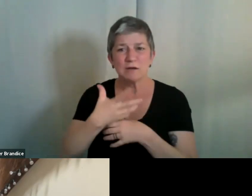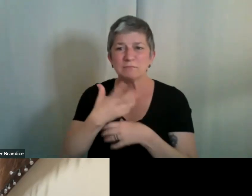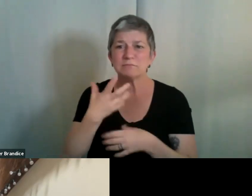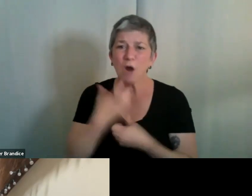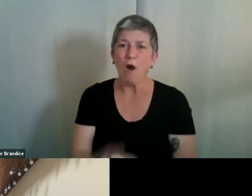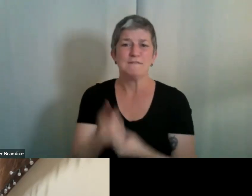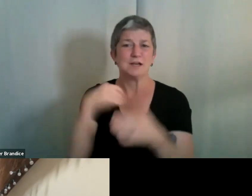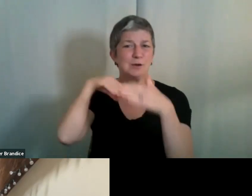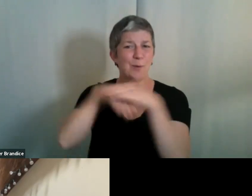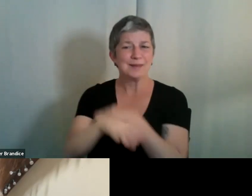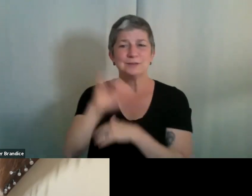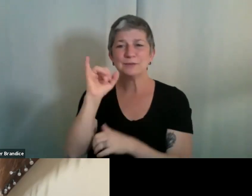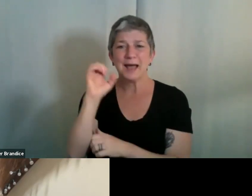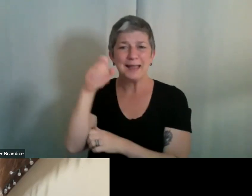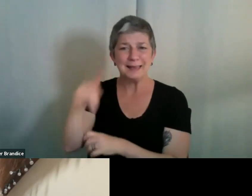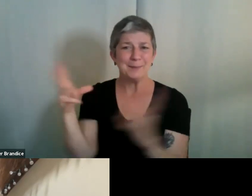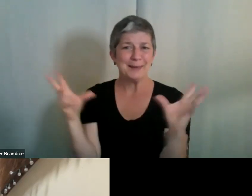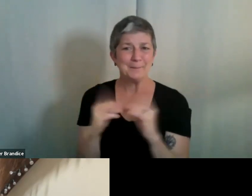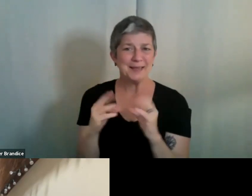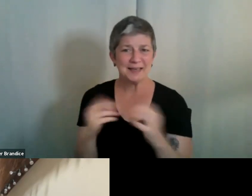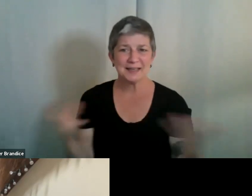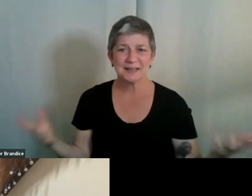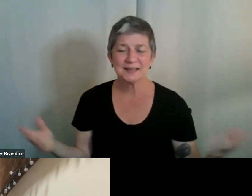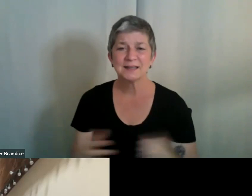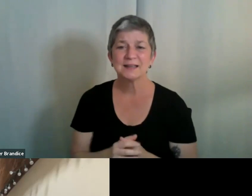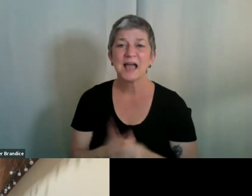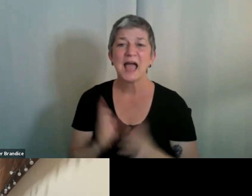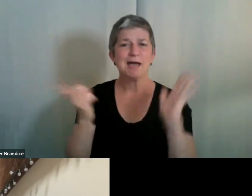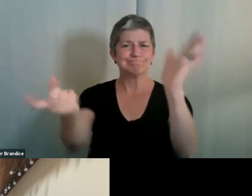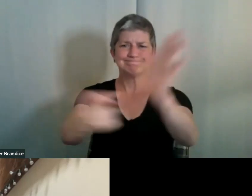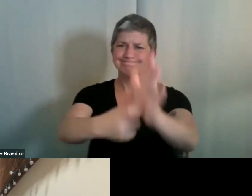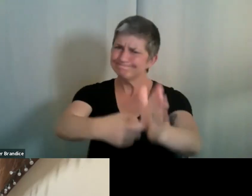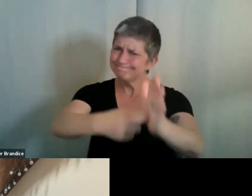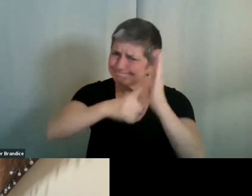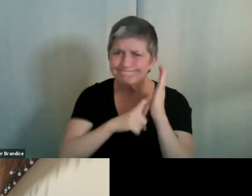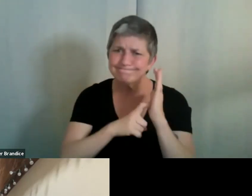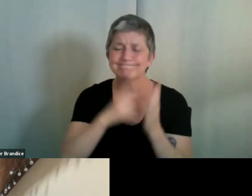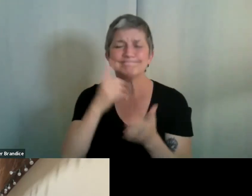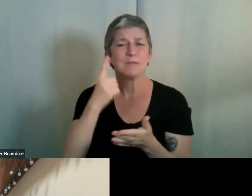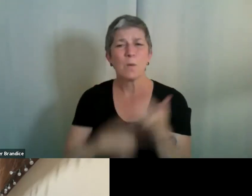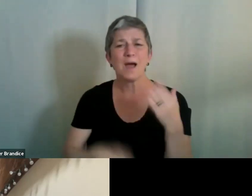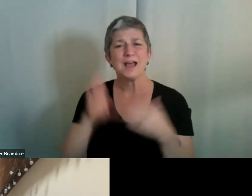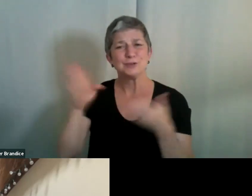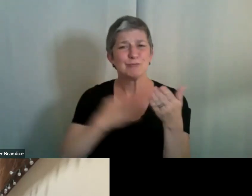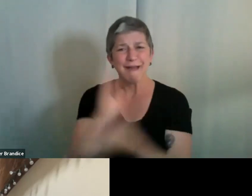that IEP meeting, and demanding what is rightfully yours for